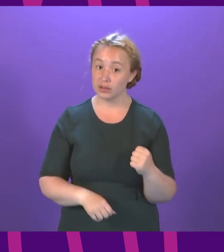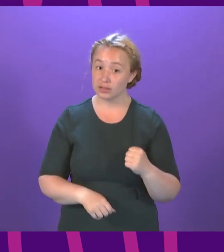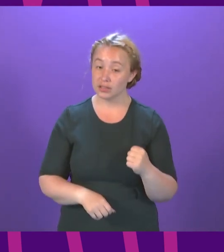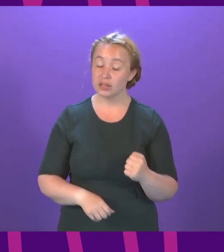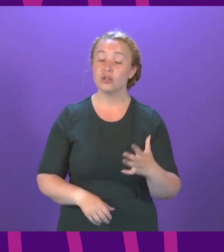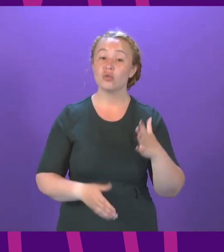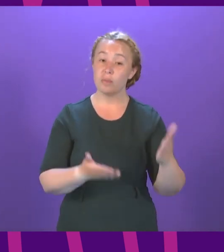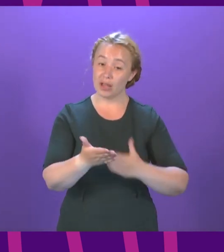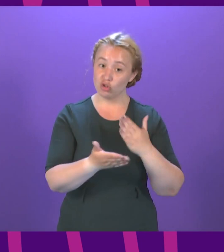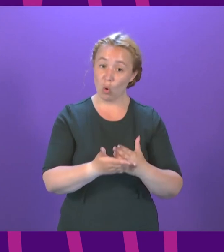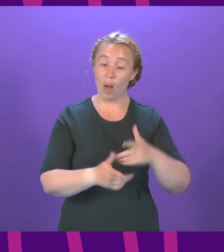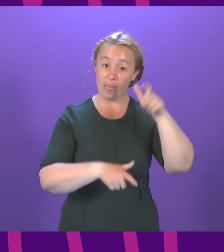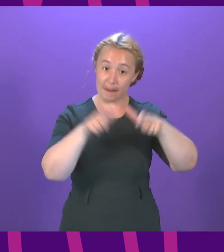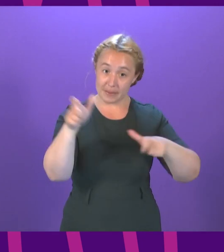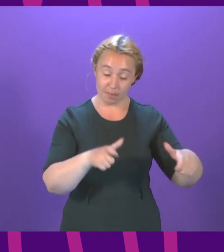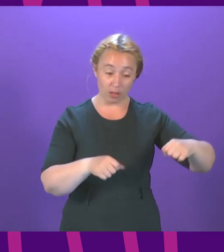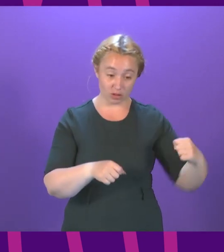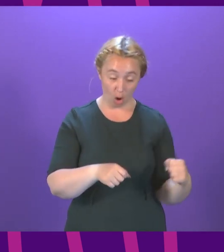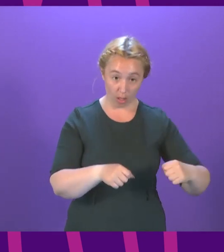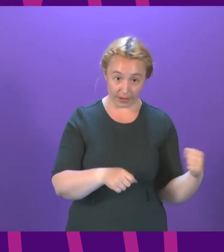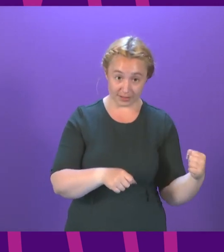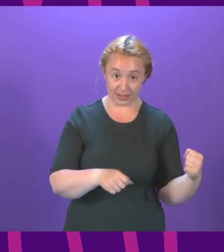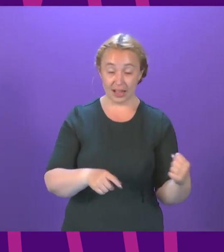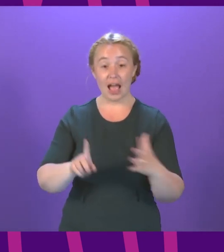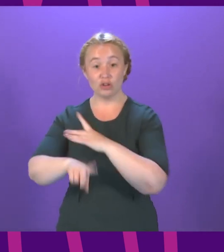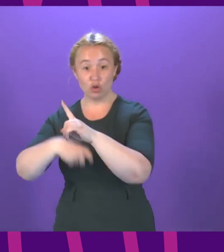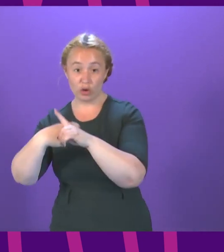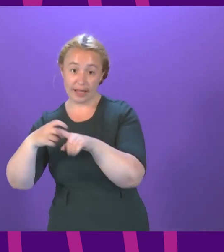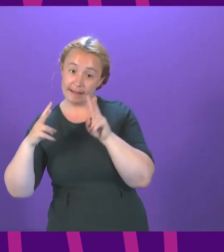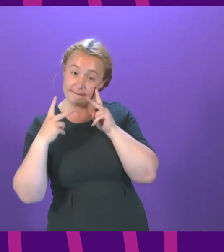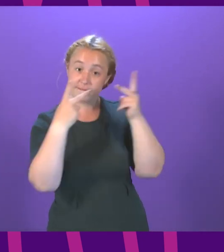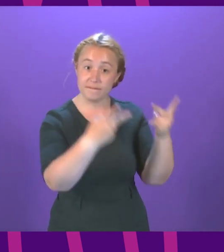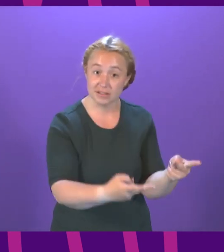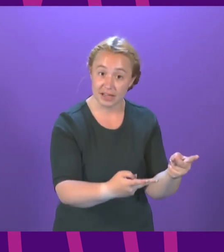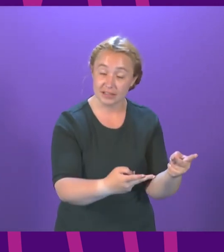Scotland and those visiting from other parts of the UK, including to my South Scotland region,